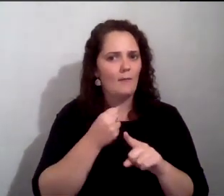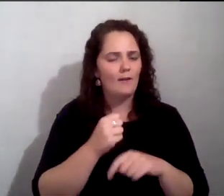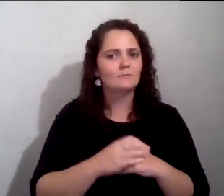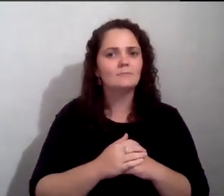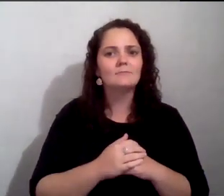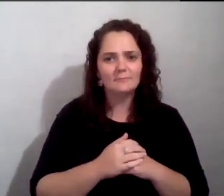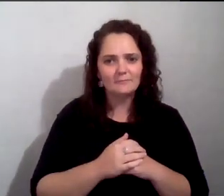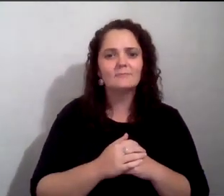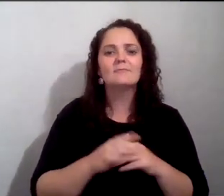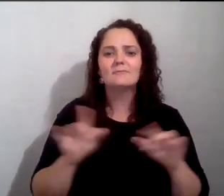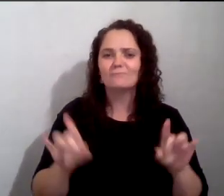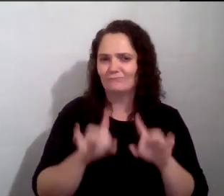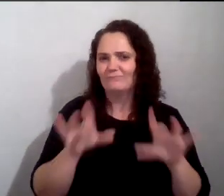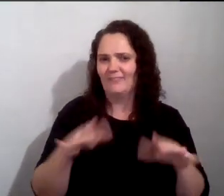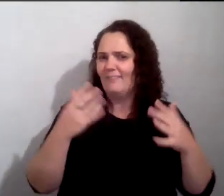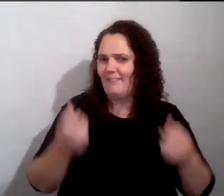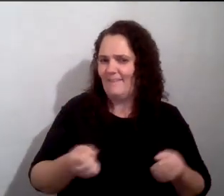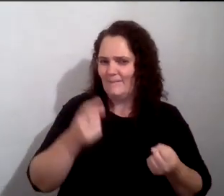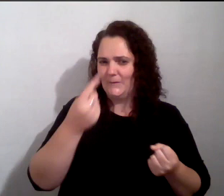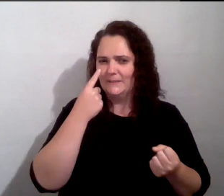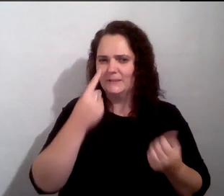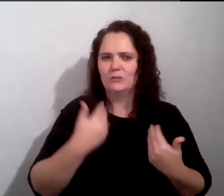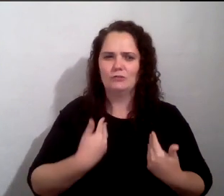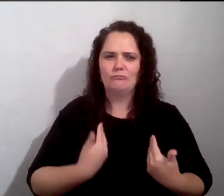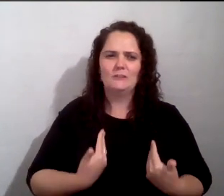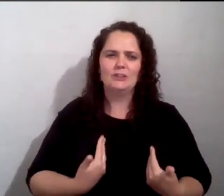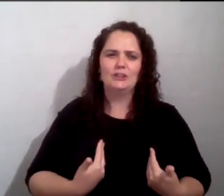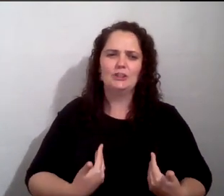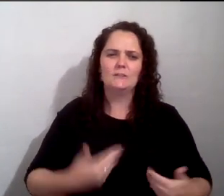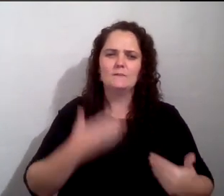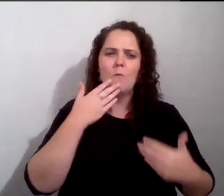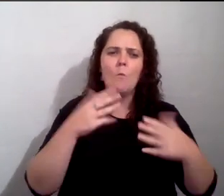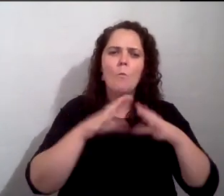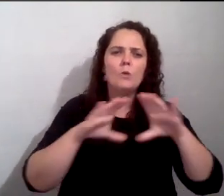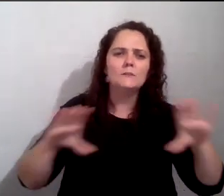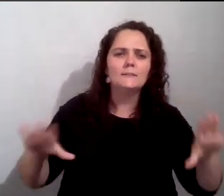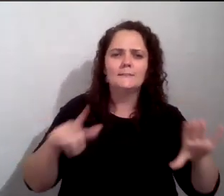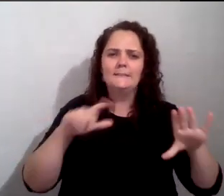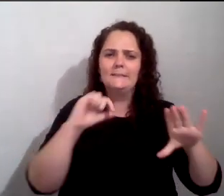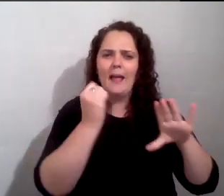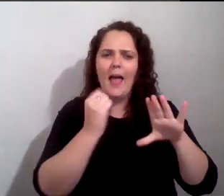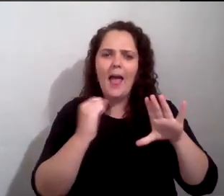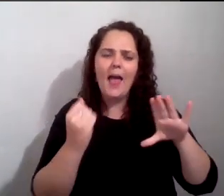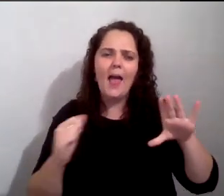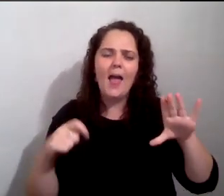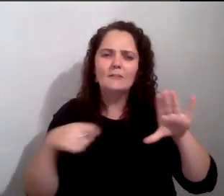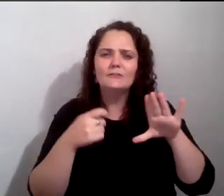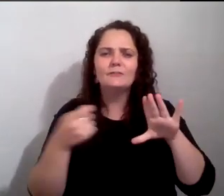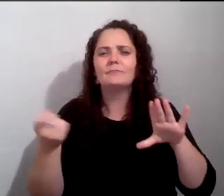and is seen in the plethora of furniture that's carved from these rich timber resources, that we also saw last week